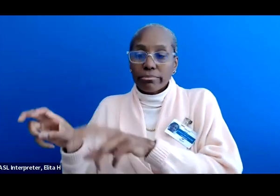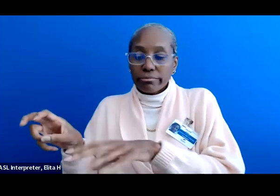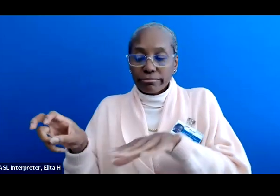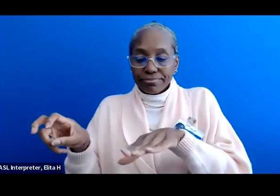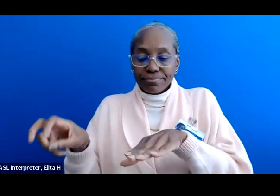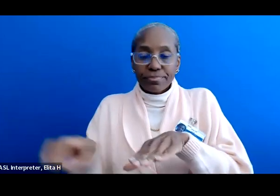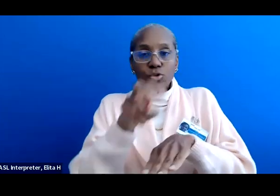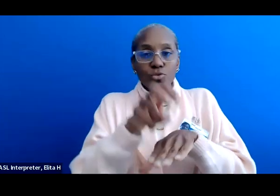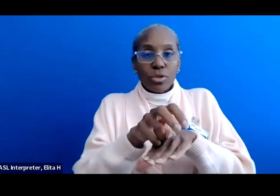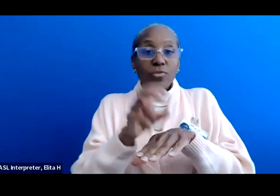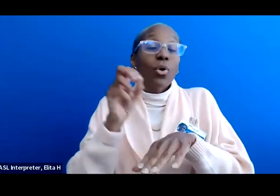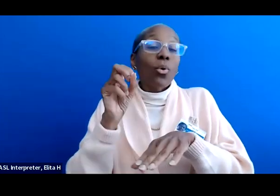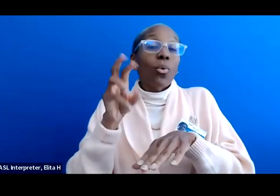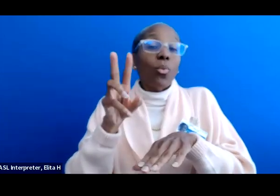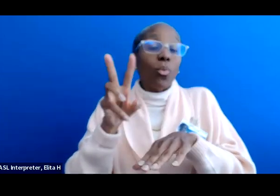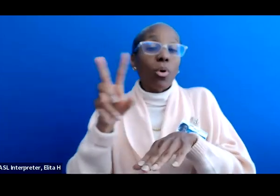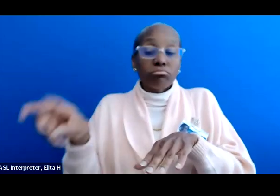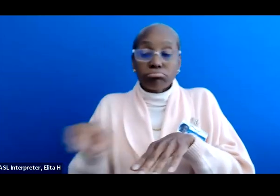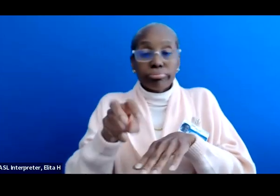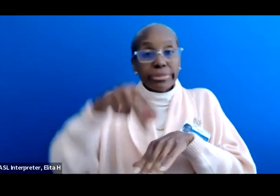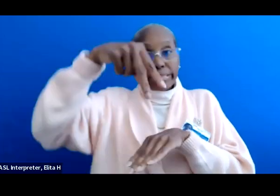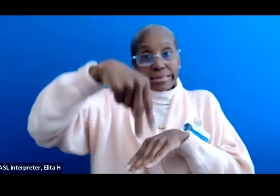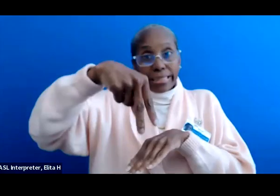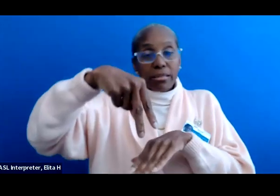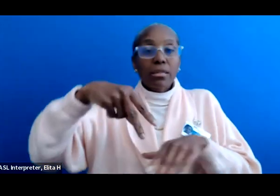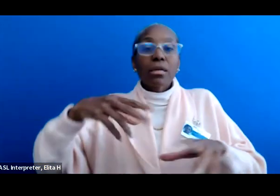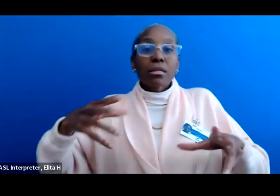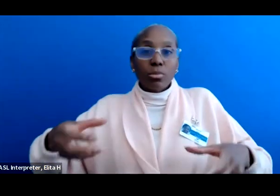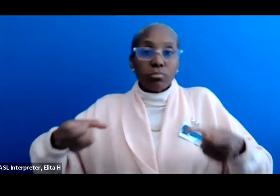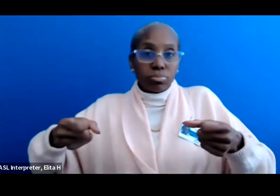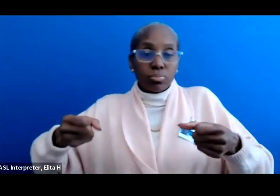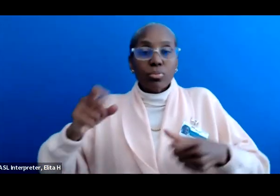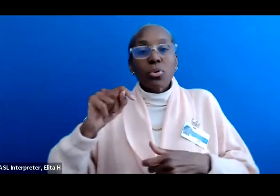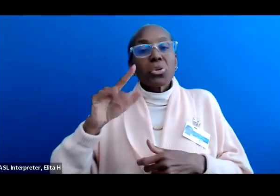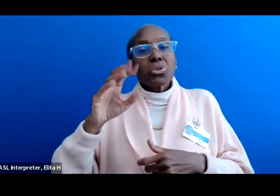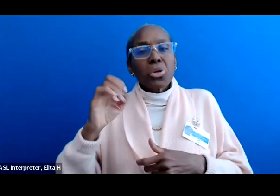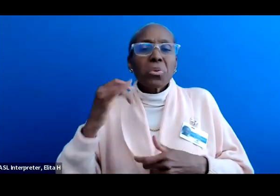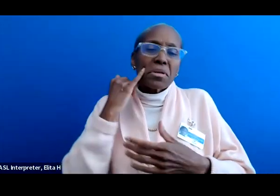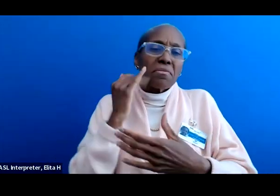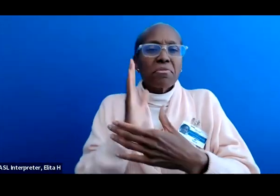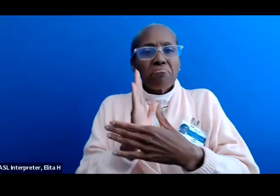standing transfer and they'll harness their tone if it's pretty mild or kind